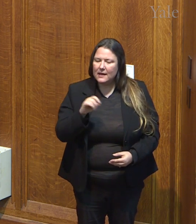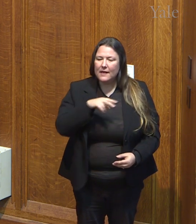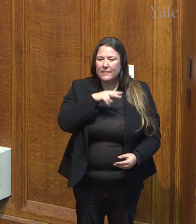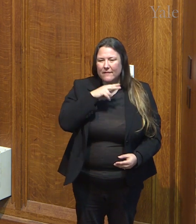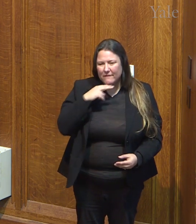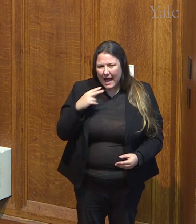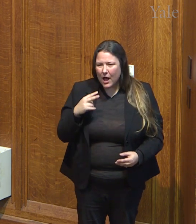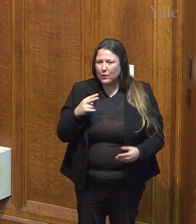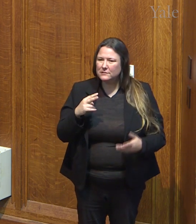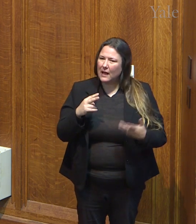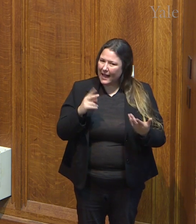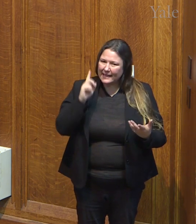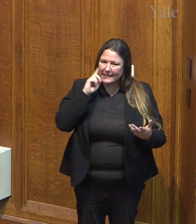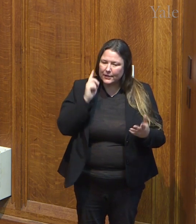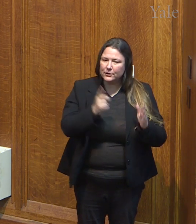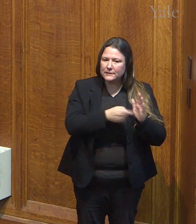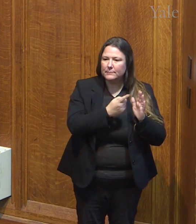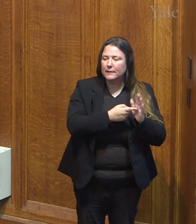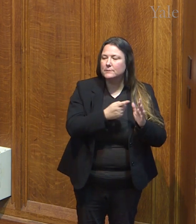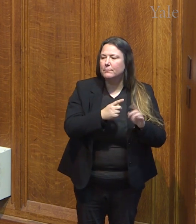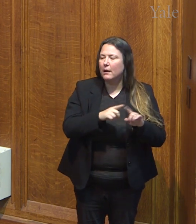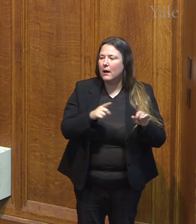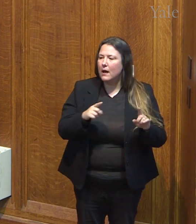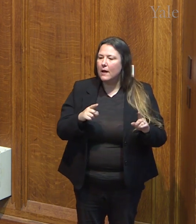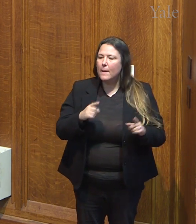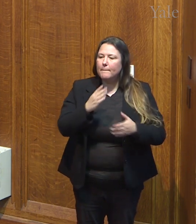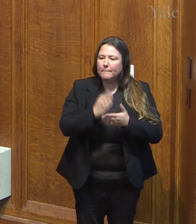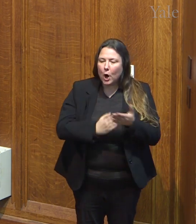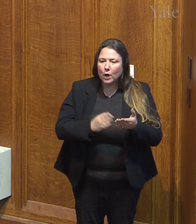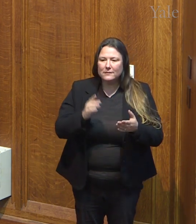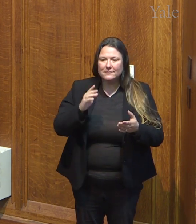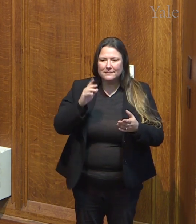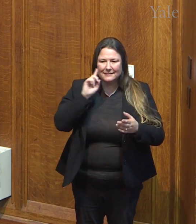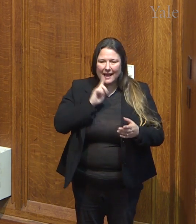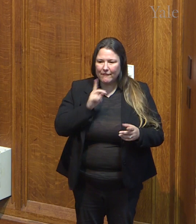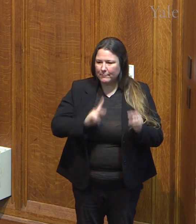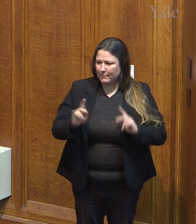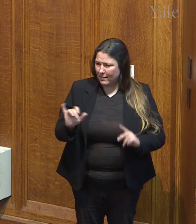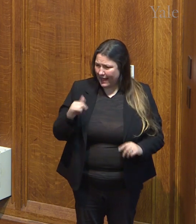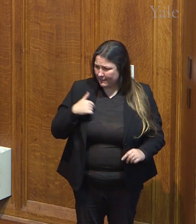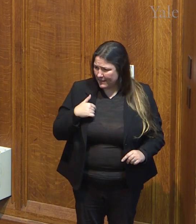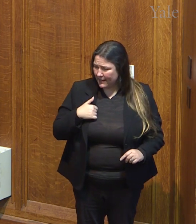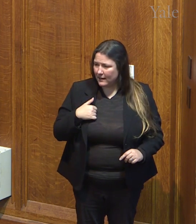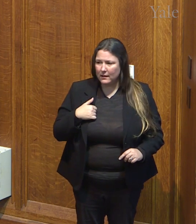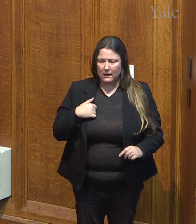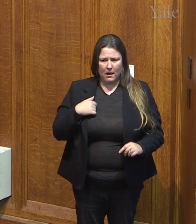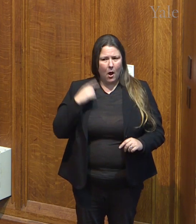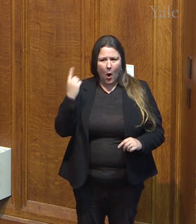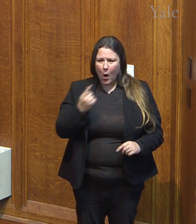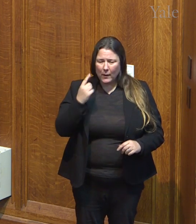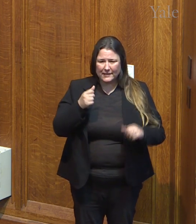In my life and the lives of the partially Deaf like me are a constant unscrambling of language